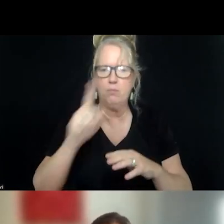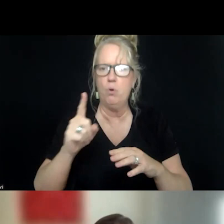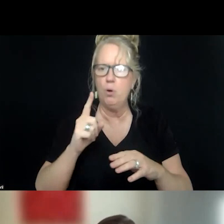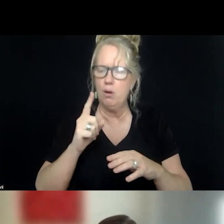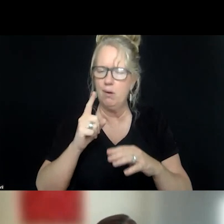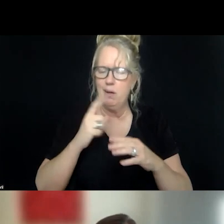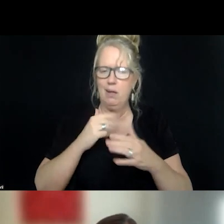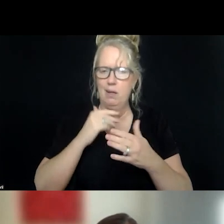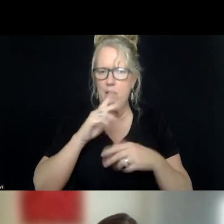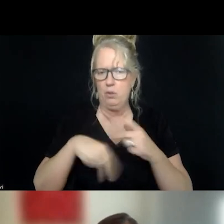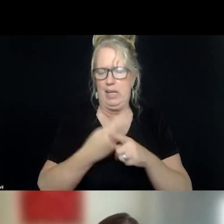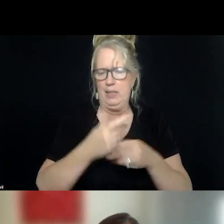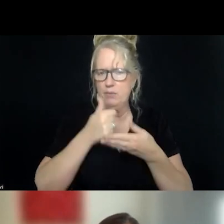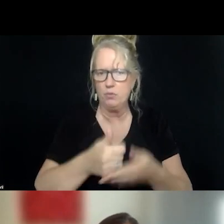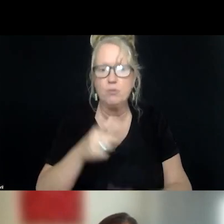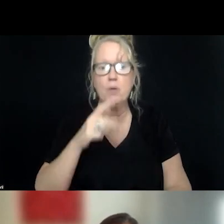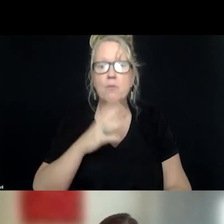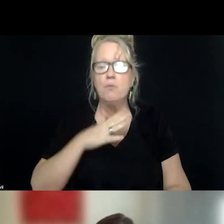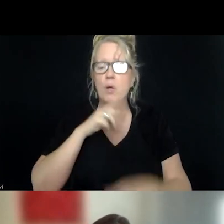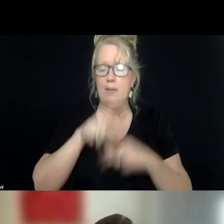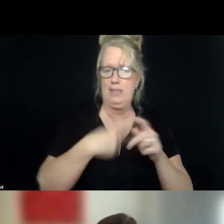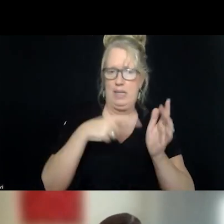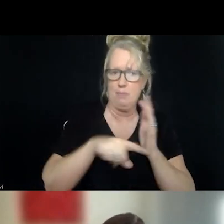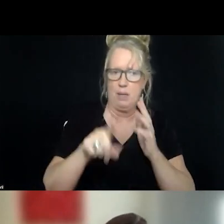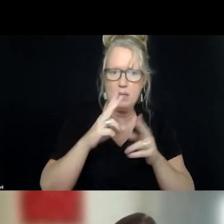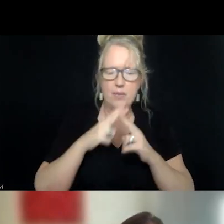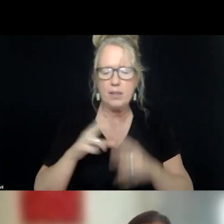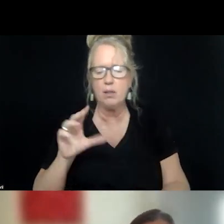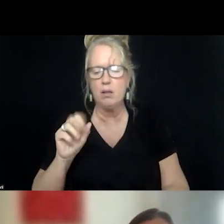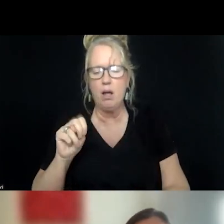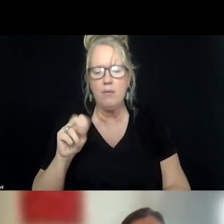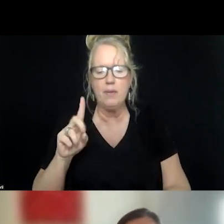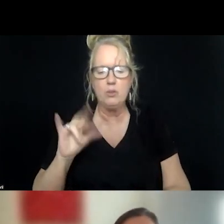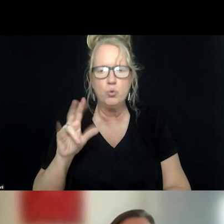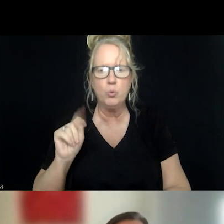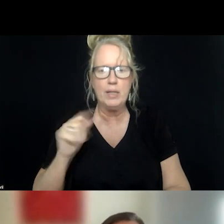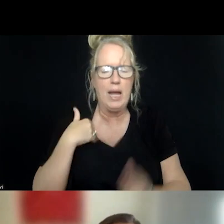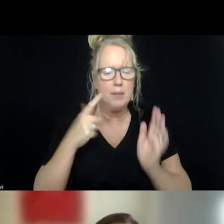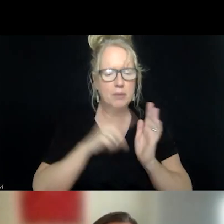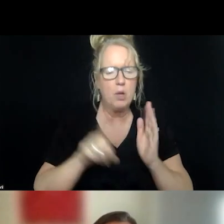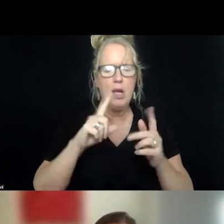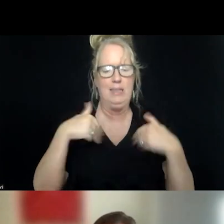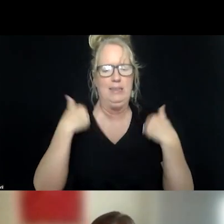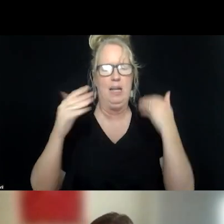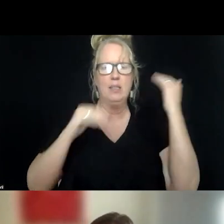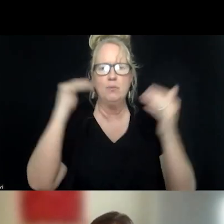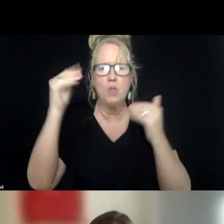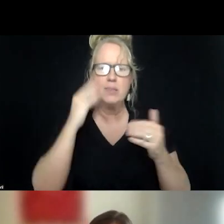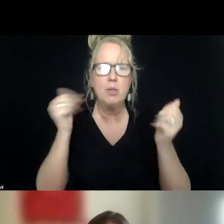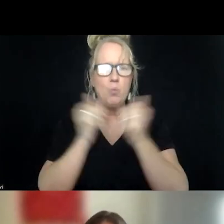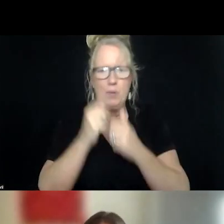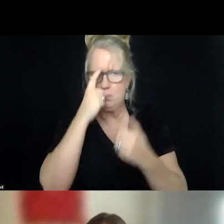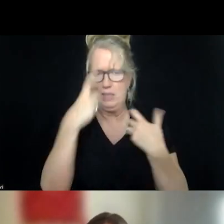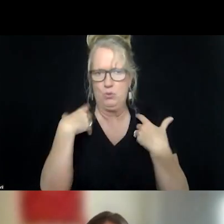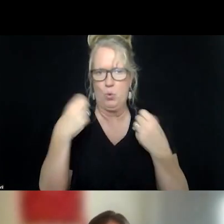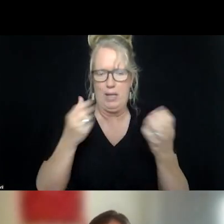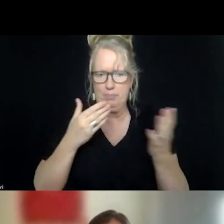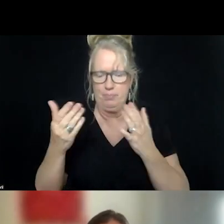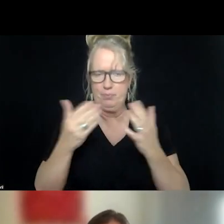FOR THIS PARTICULAR STUDY, I AM EXPLORING YOUNG ADULT AND CRISIS